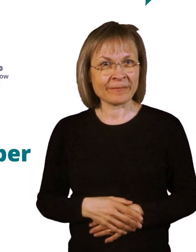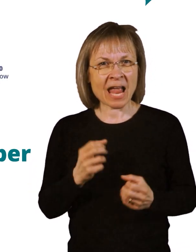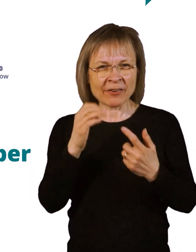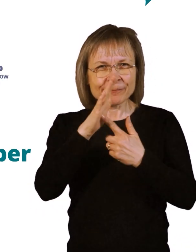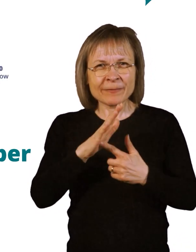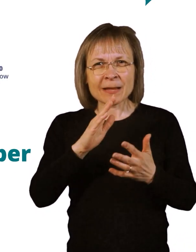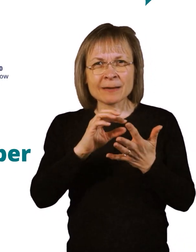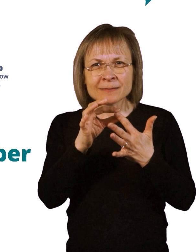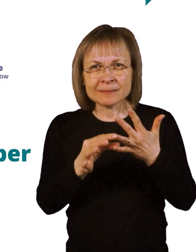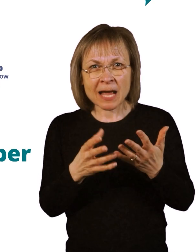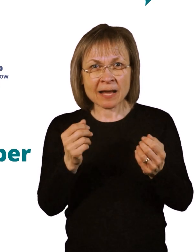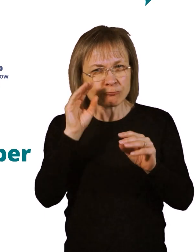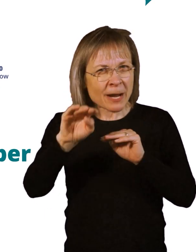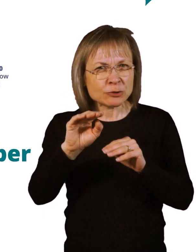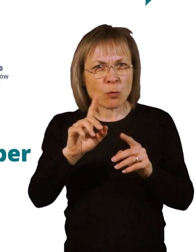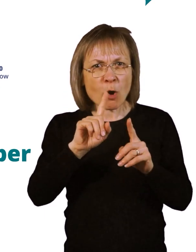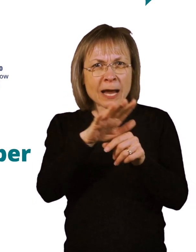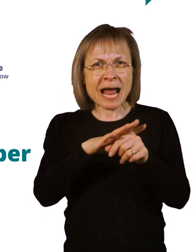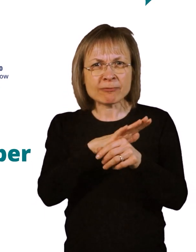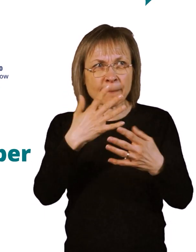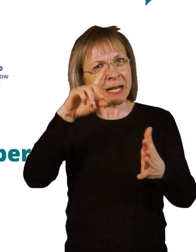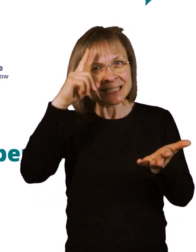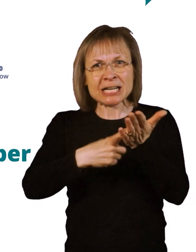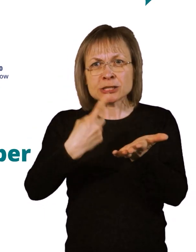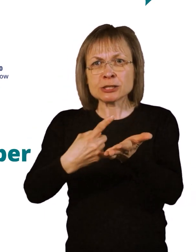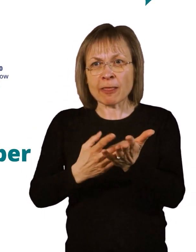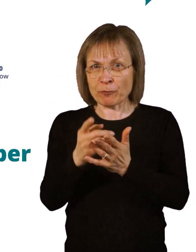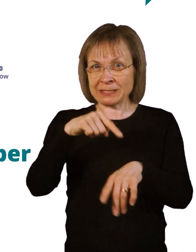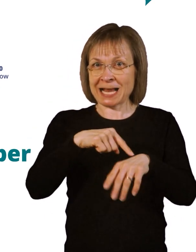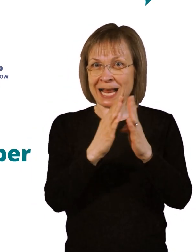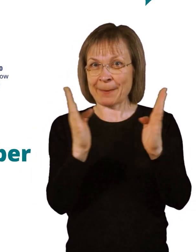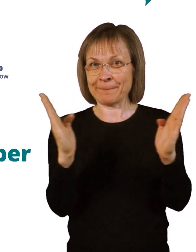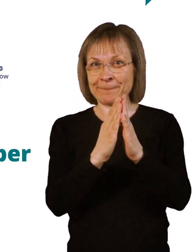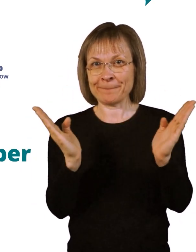A list of key developments is available to remind you of some of the decisions that were made during this period.